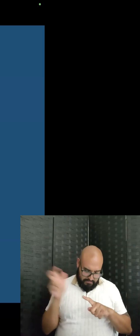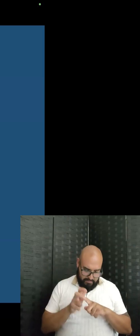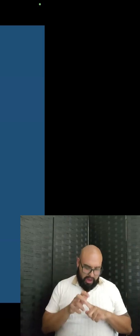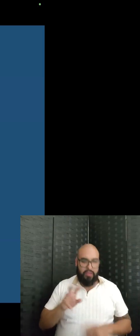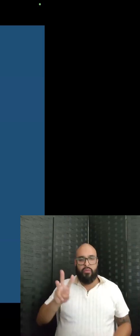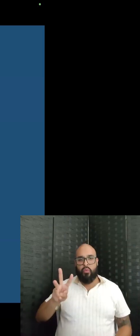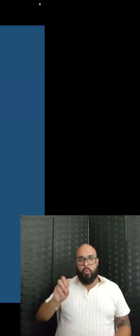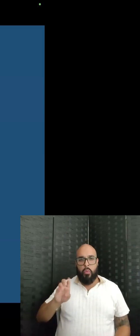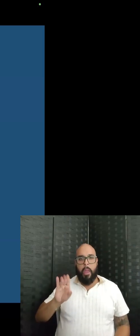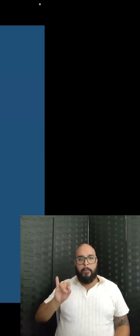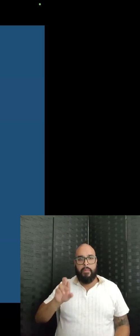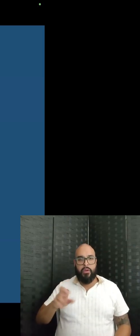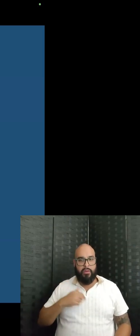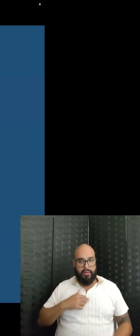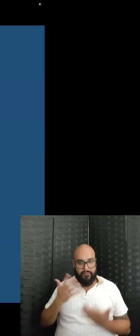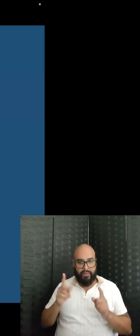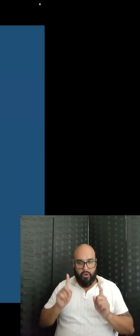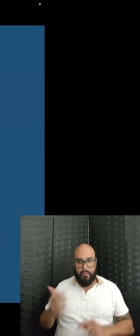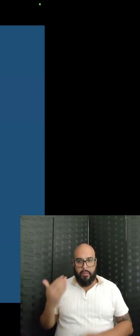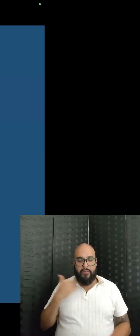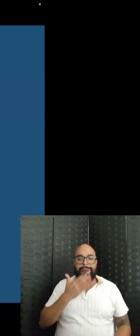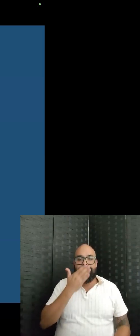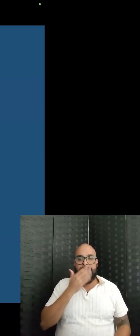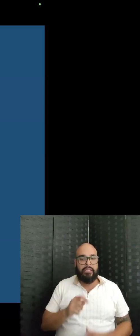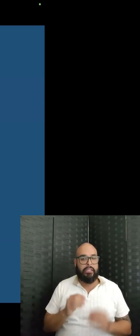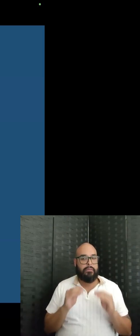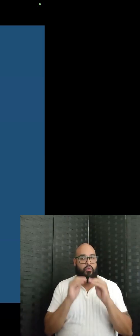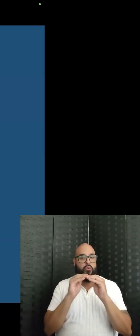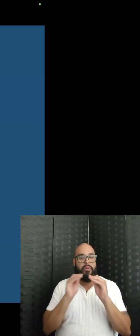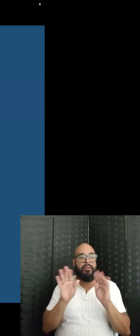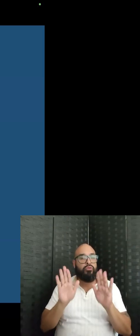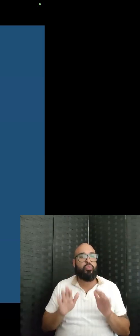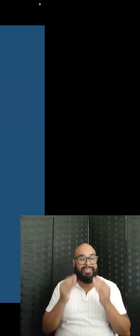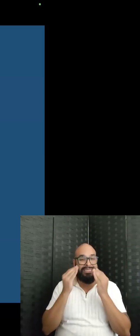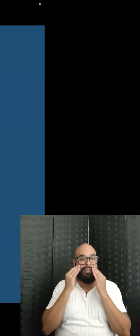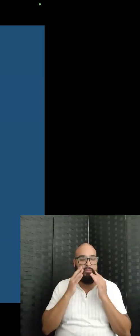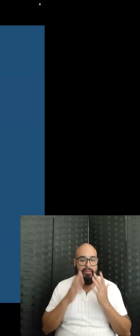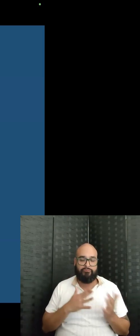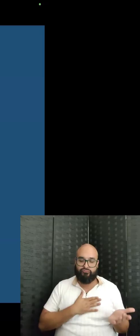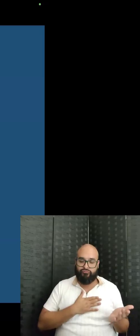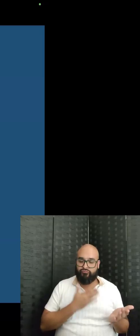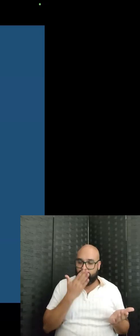Thank you so much. This is great information and I sincerely appreciate all the guidance and insight. Thank you.